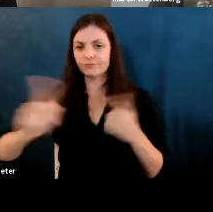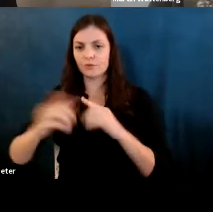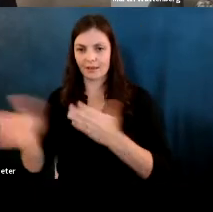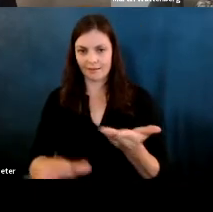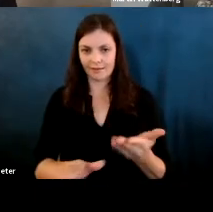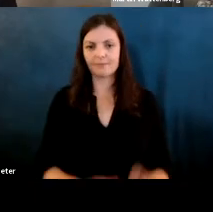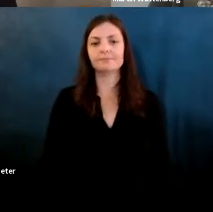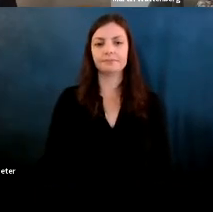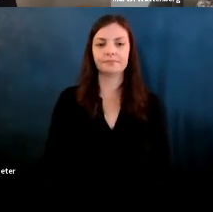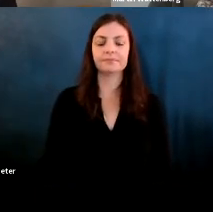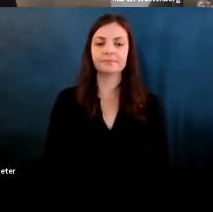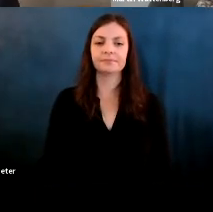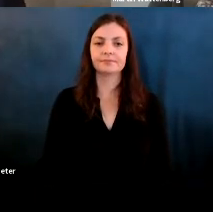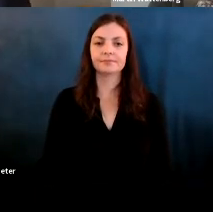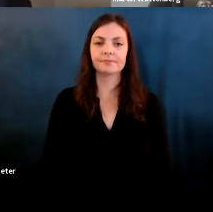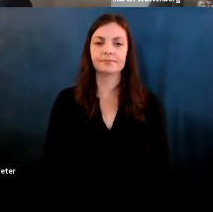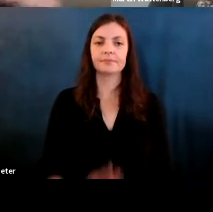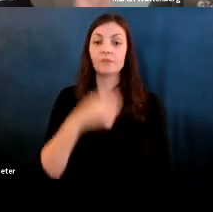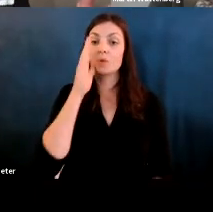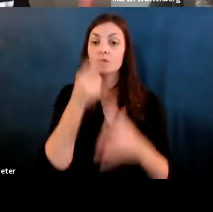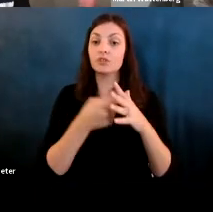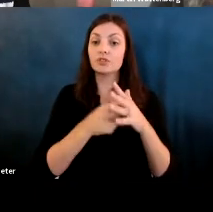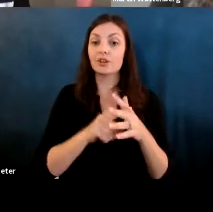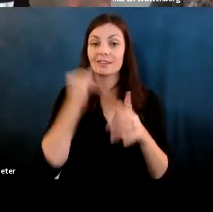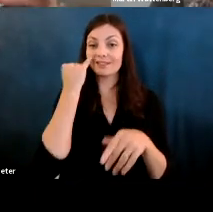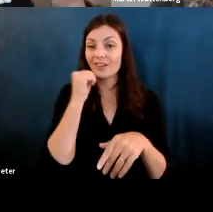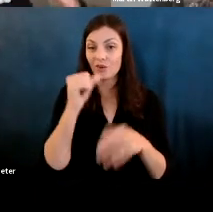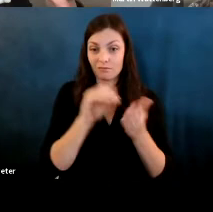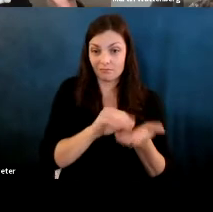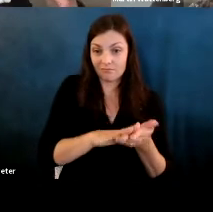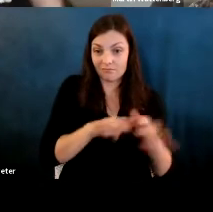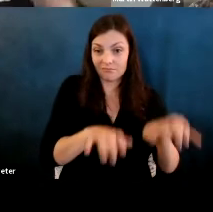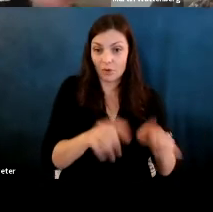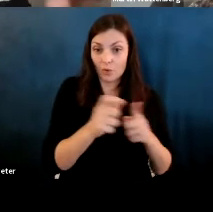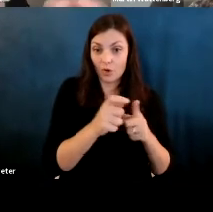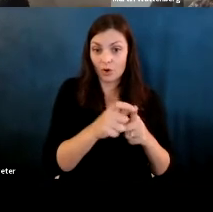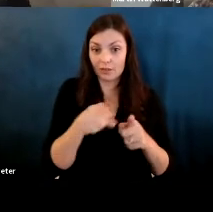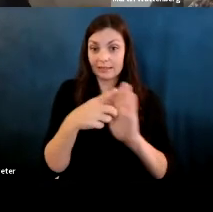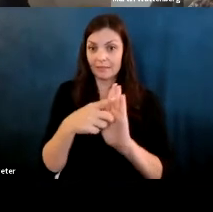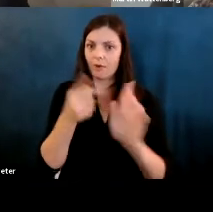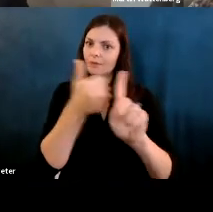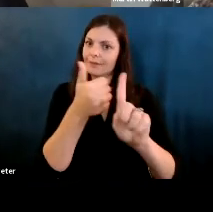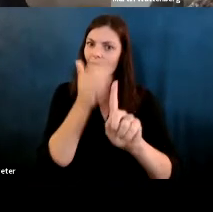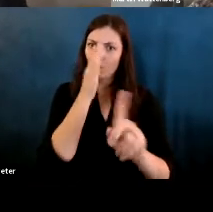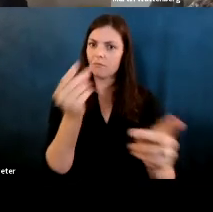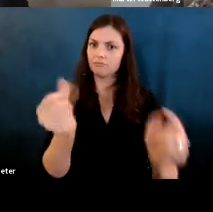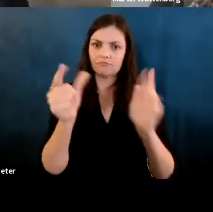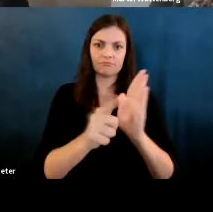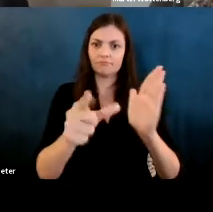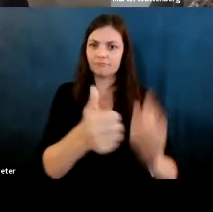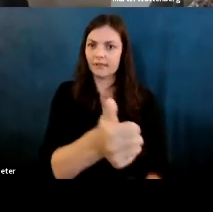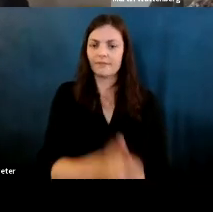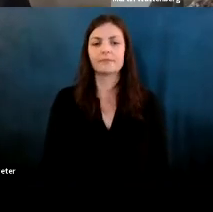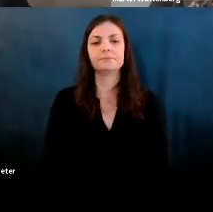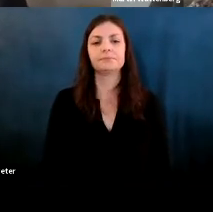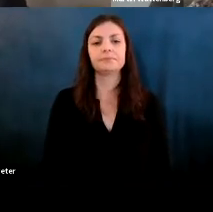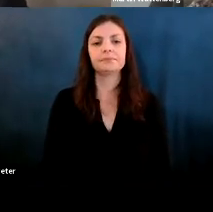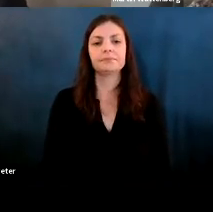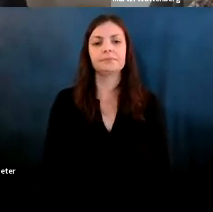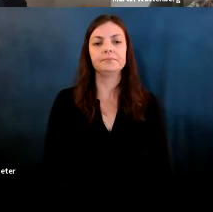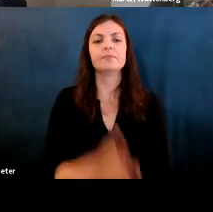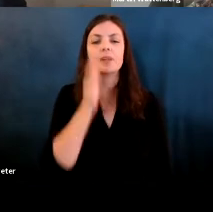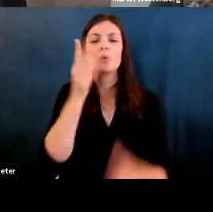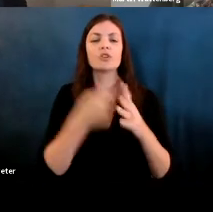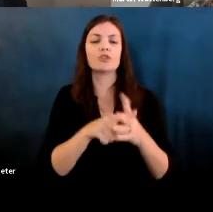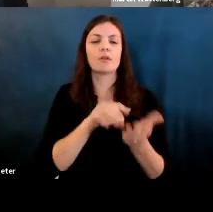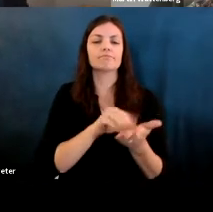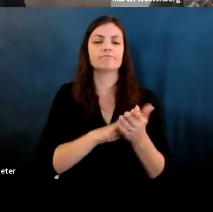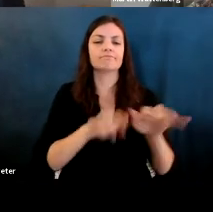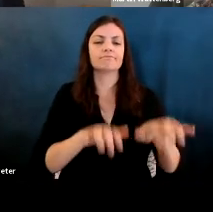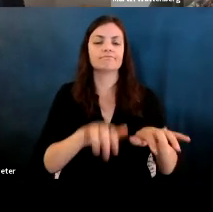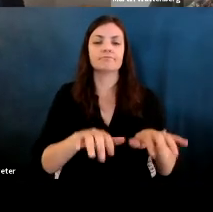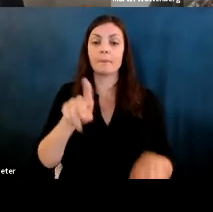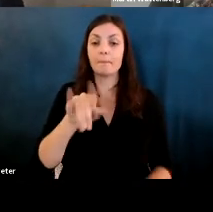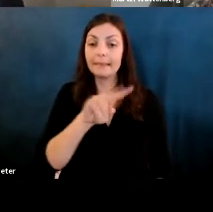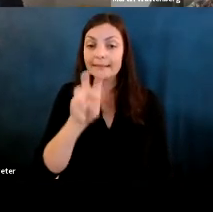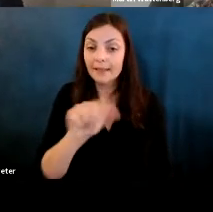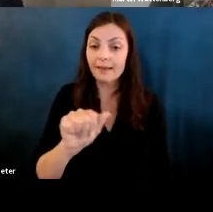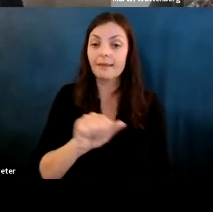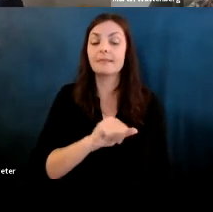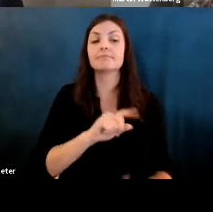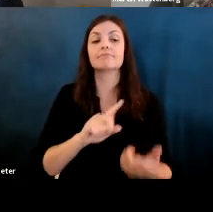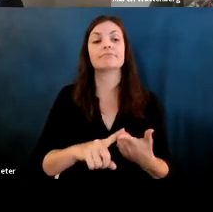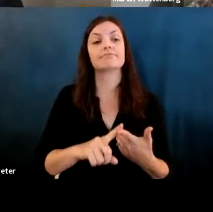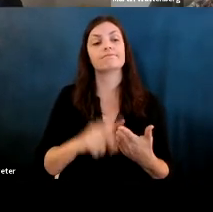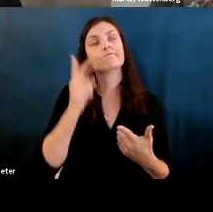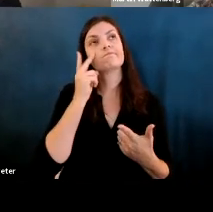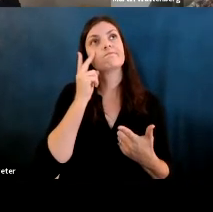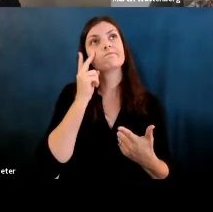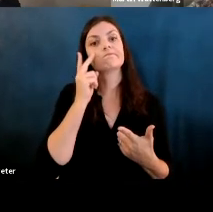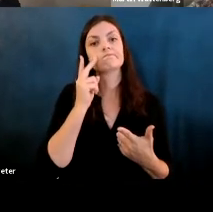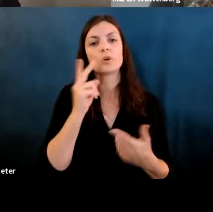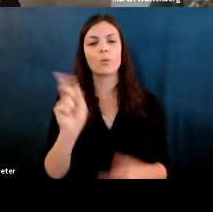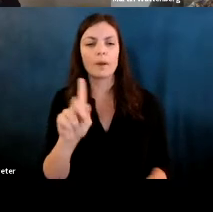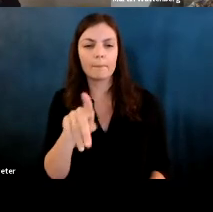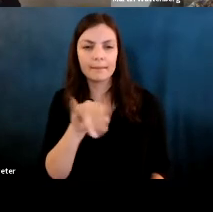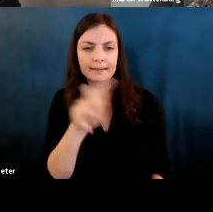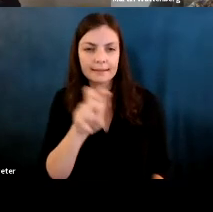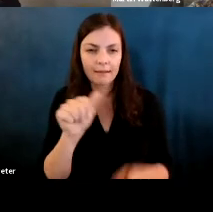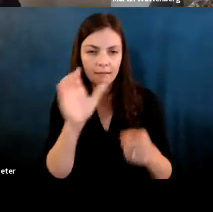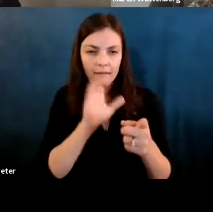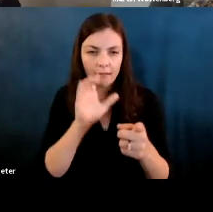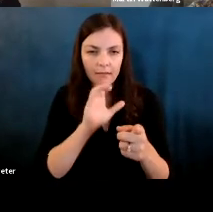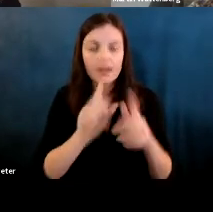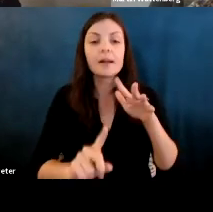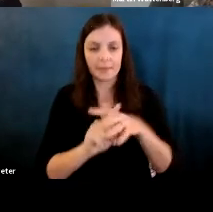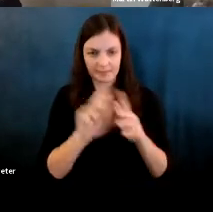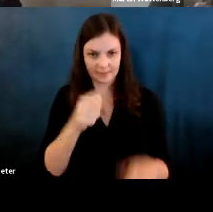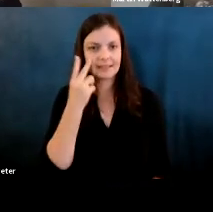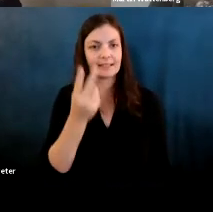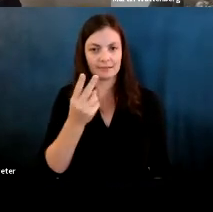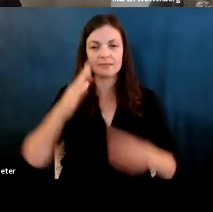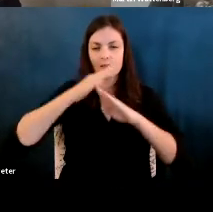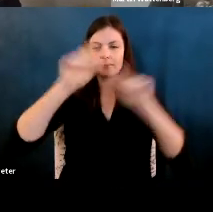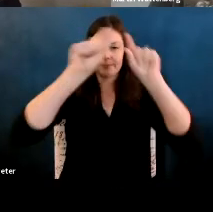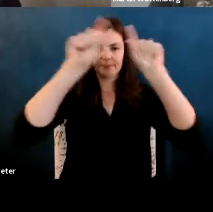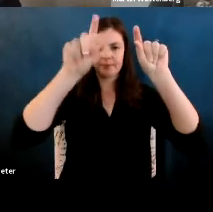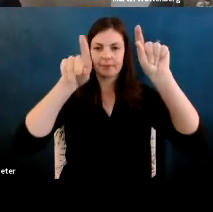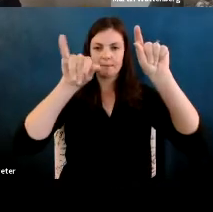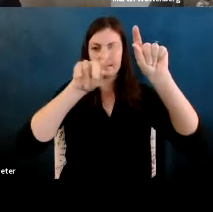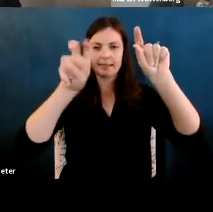Fernanda Viegas: i'm going to start i'm going to start answer if I don't enter words it this DEMO enters them automatically for me, but i'm going to start answering pizza let's see where do we get pizza coming up, is it coming up, yes, so pizza kind of old.